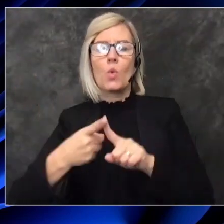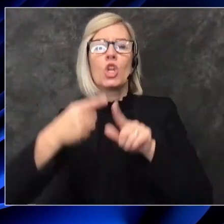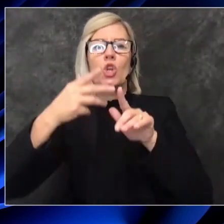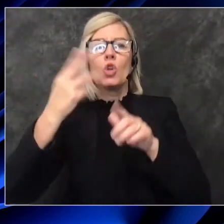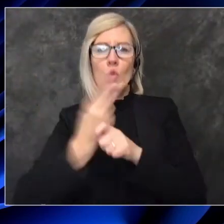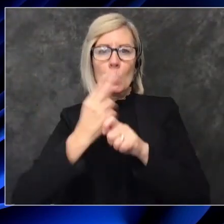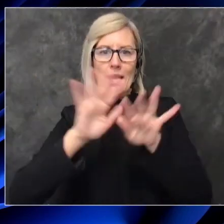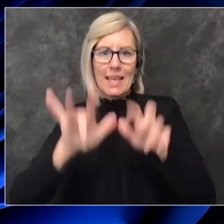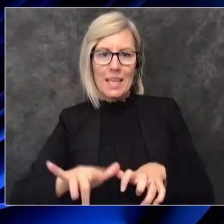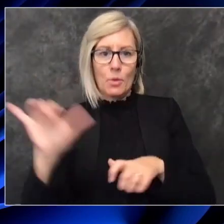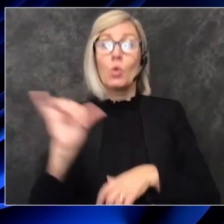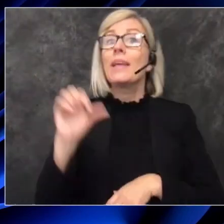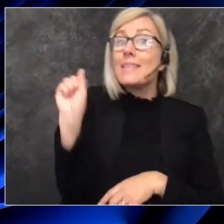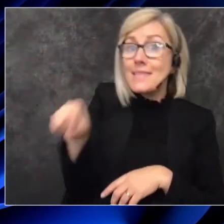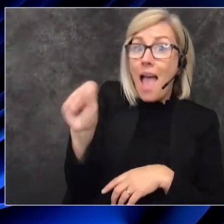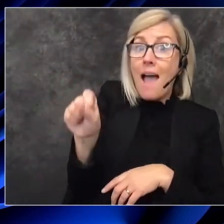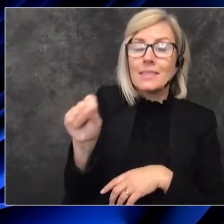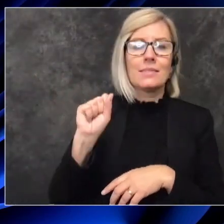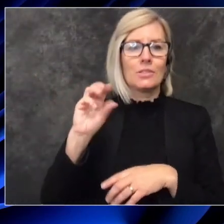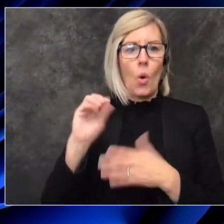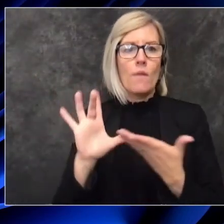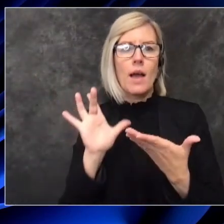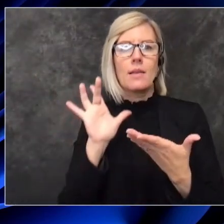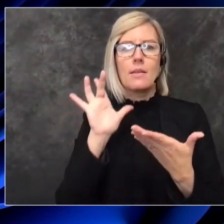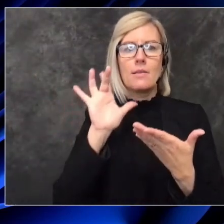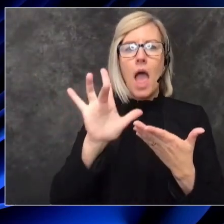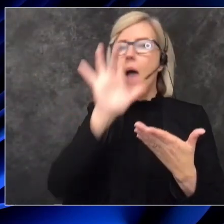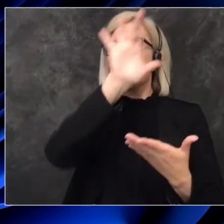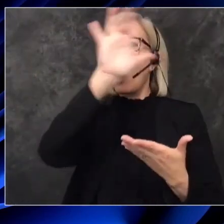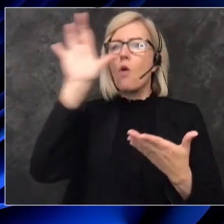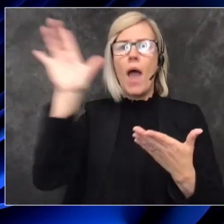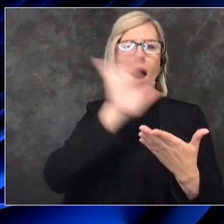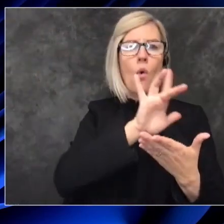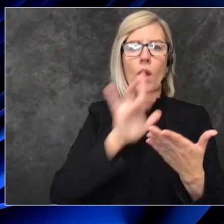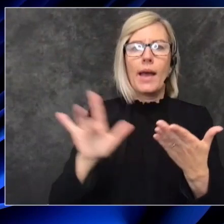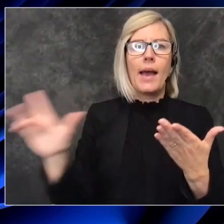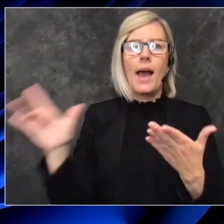Yeah. So if I tab around this screen, what we're seeing is this hi viz box